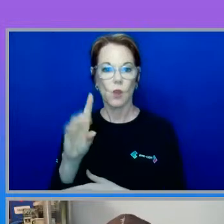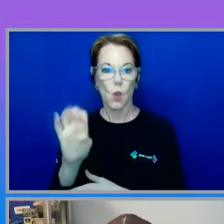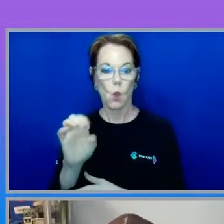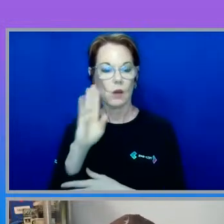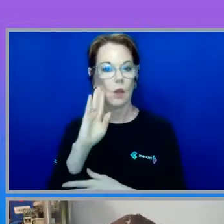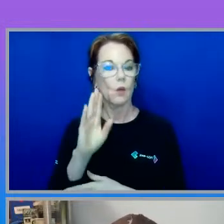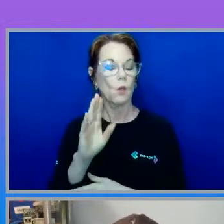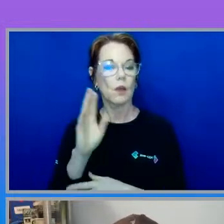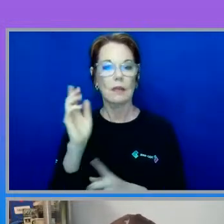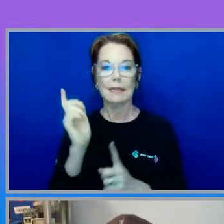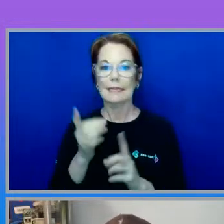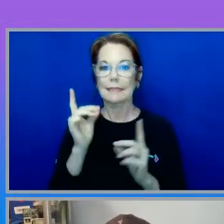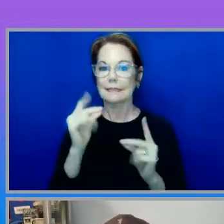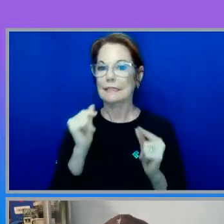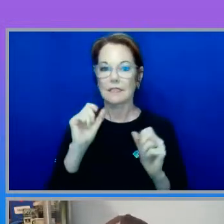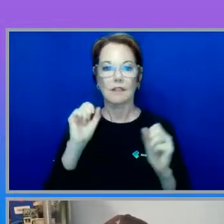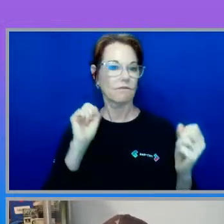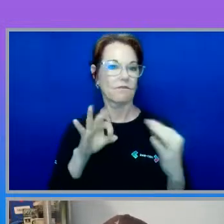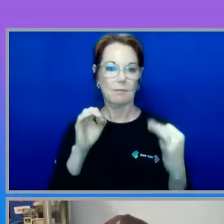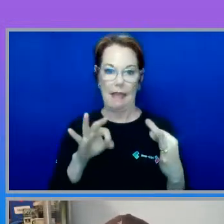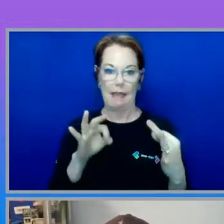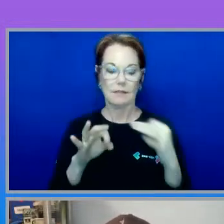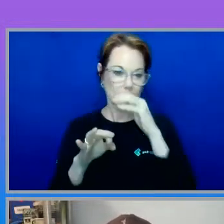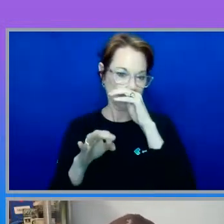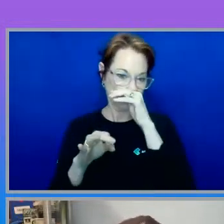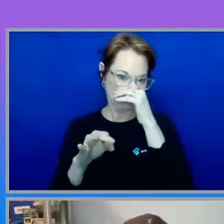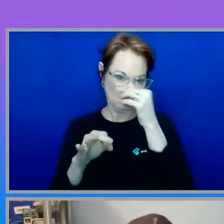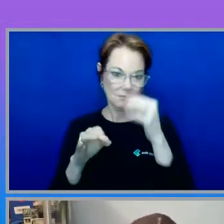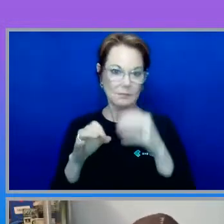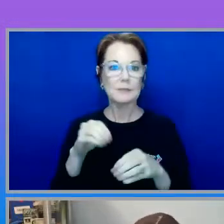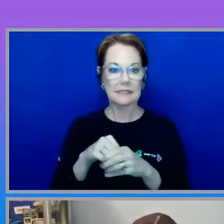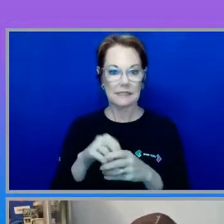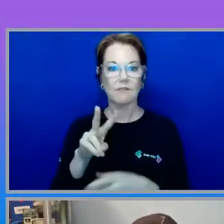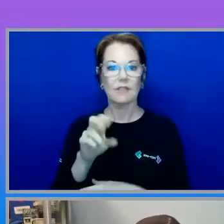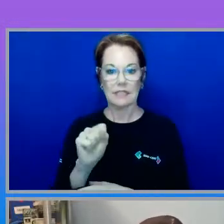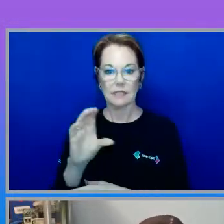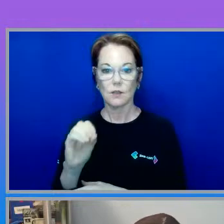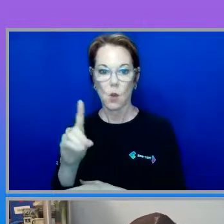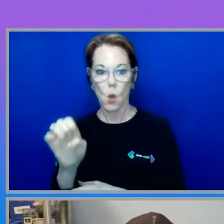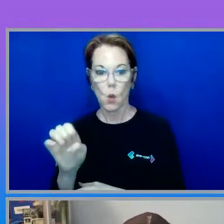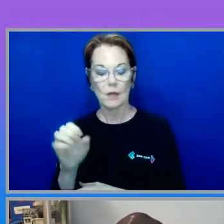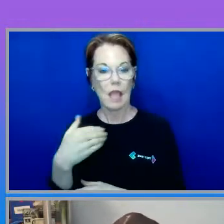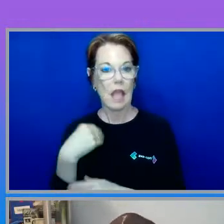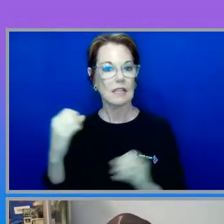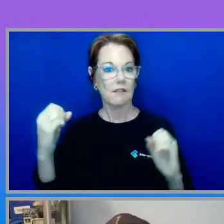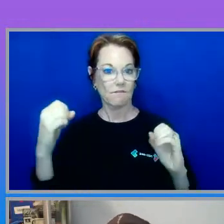provide you with instant accessibility feedback inside of